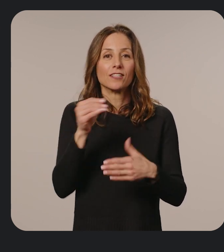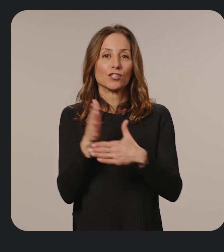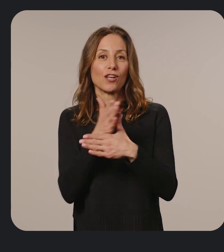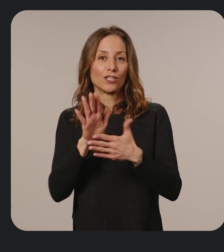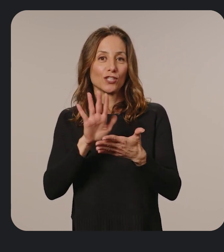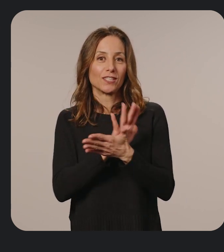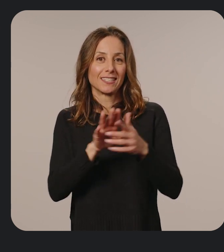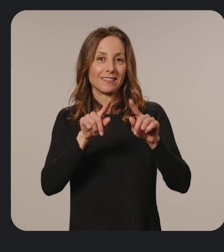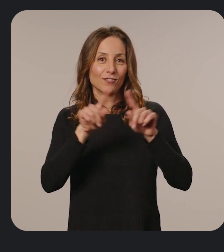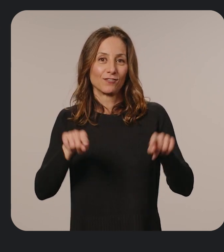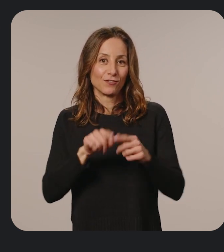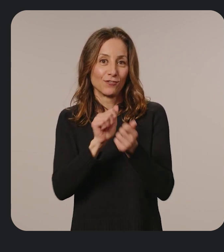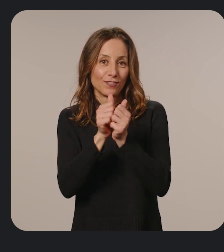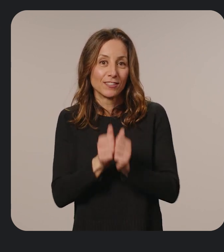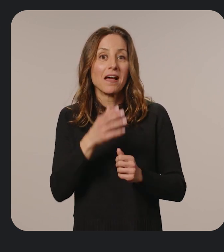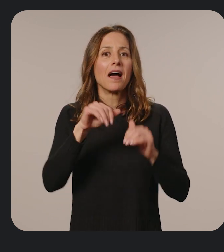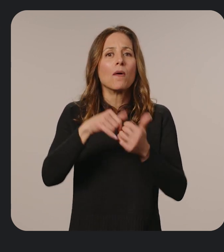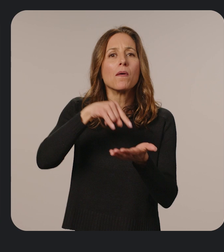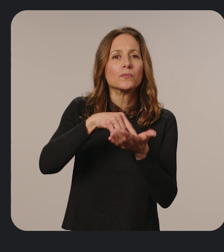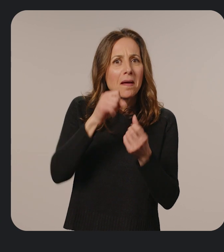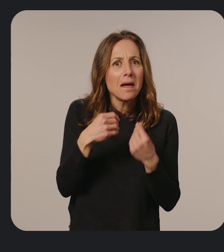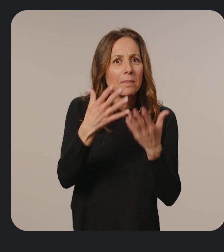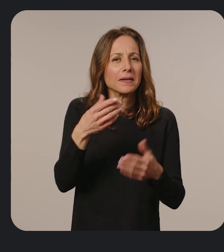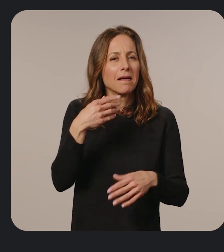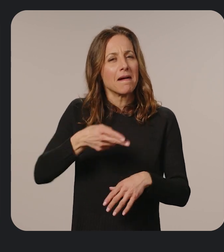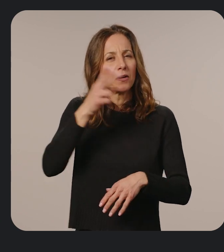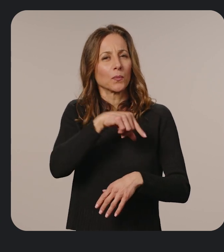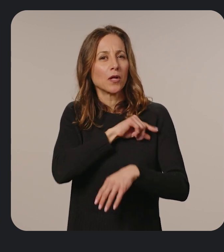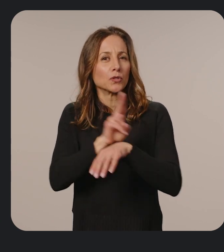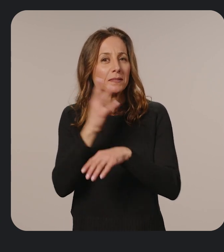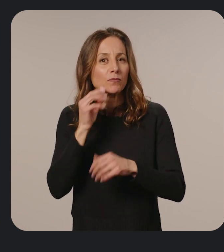API and share sheet changes, and how Android can help you provide a high-quality user